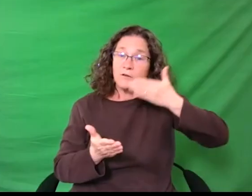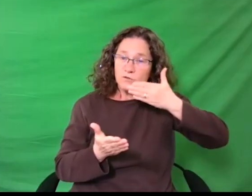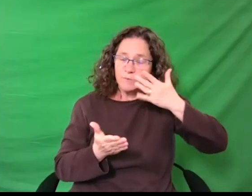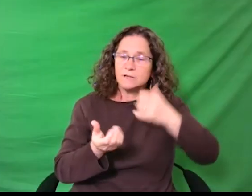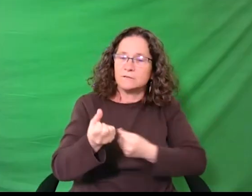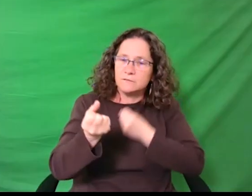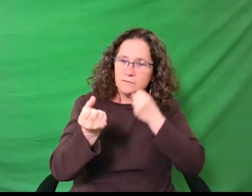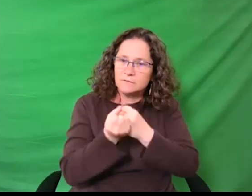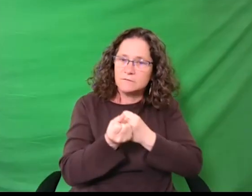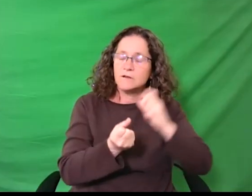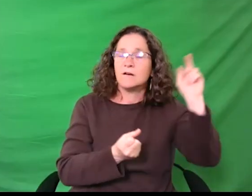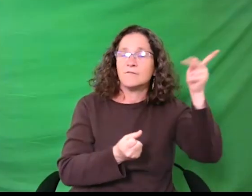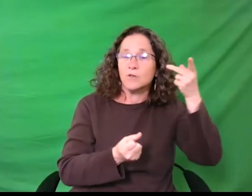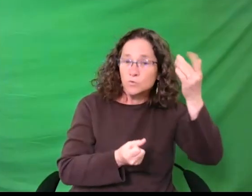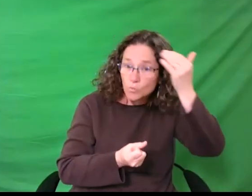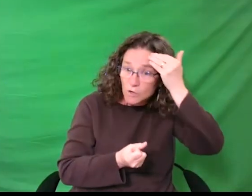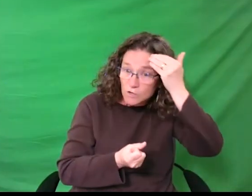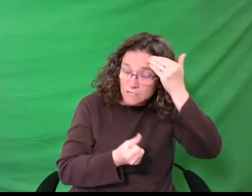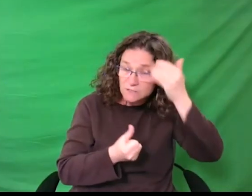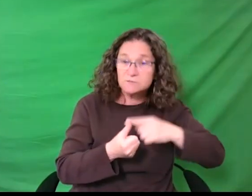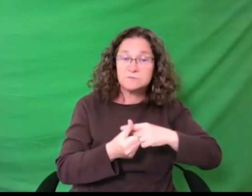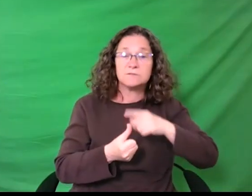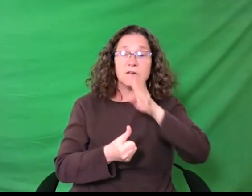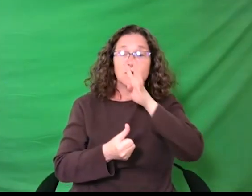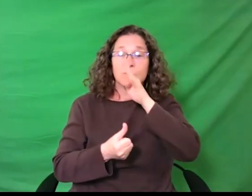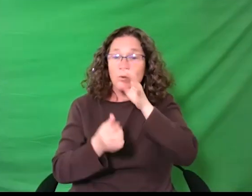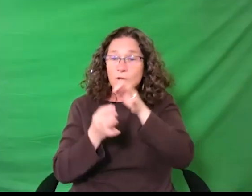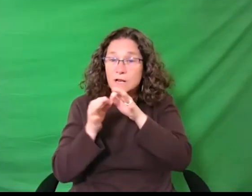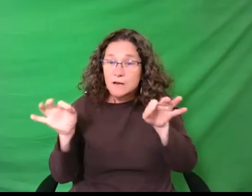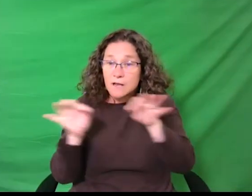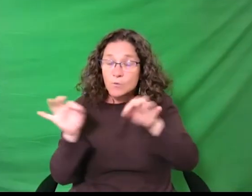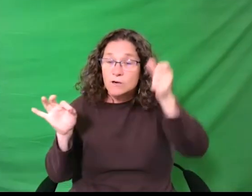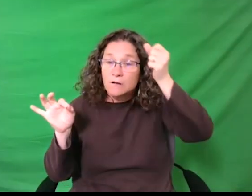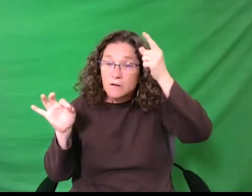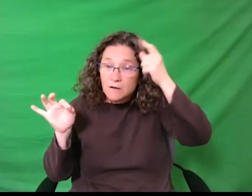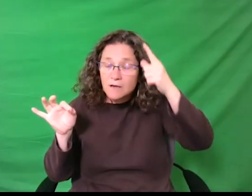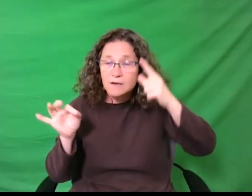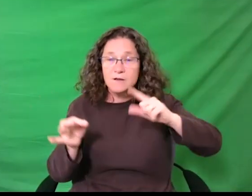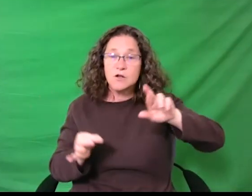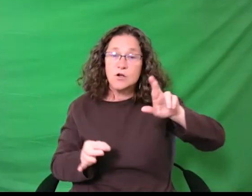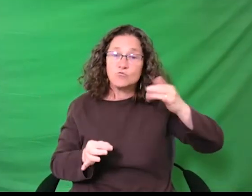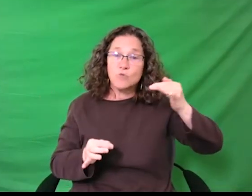language comprehension, rhyming, and literacy in deaf students.